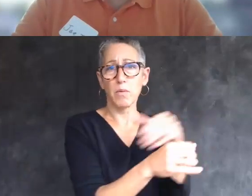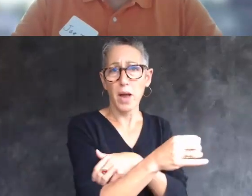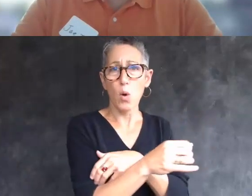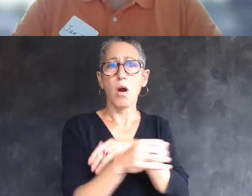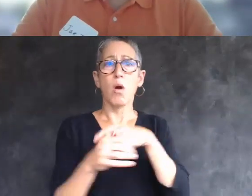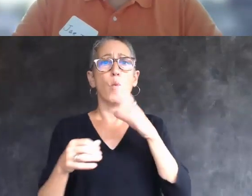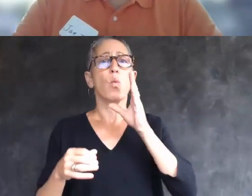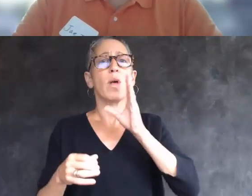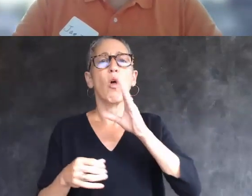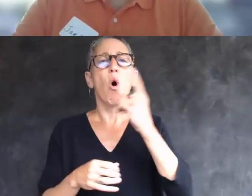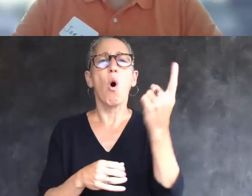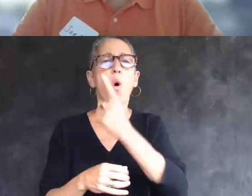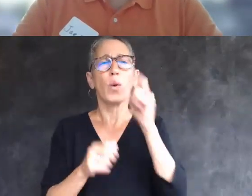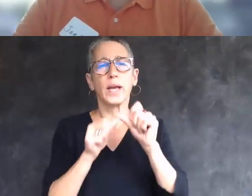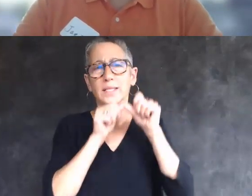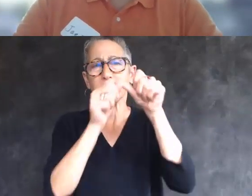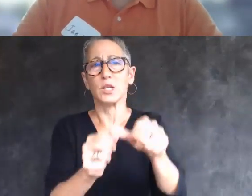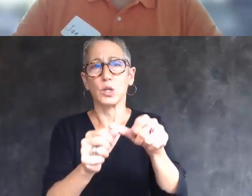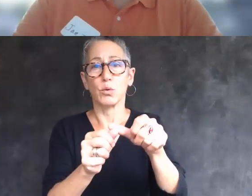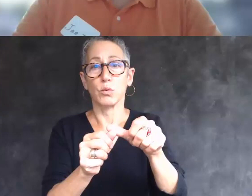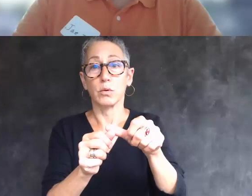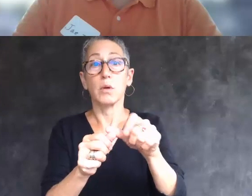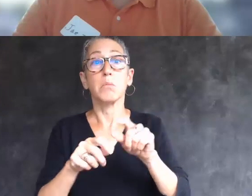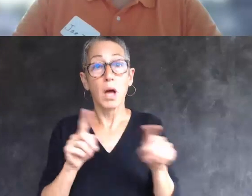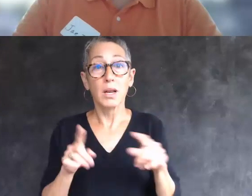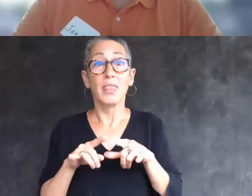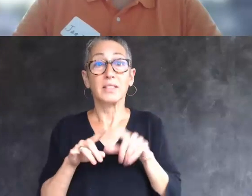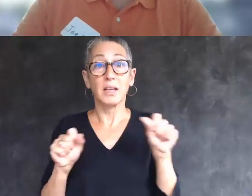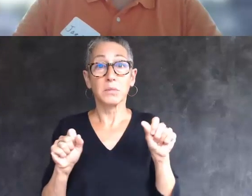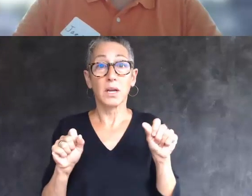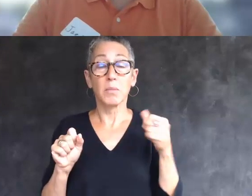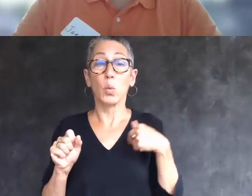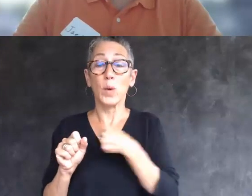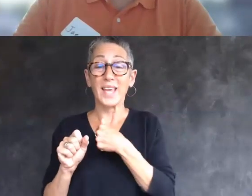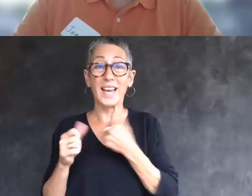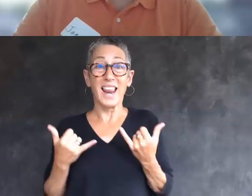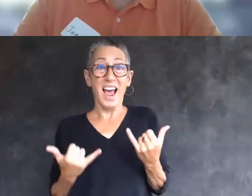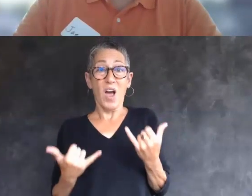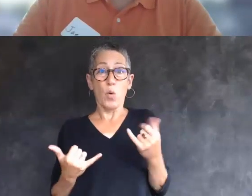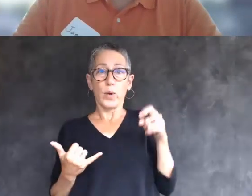I think at the same time, within that, while that is happening, that we can do more better